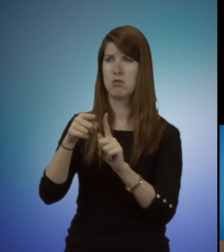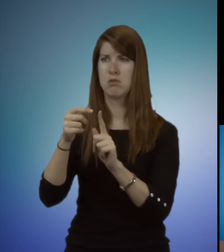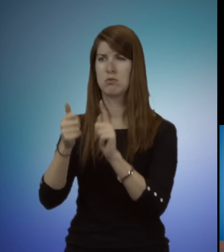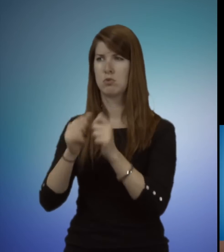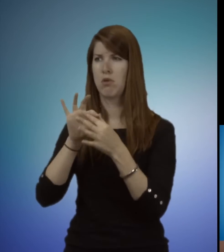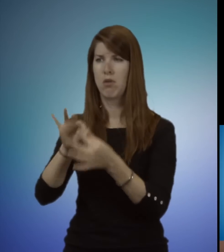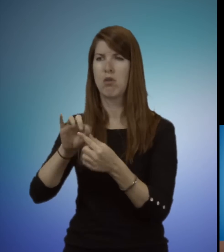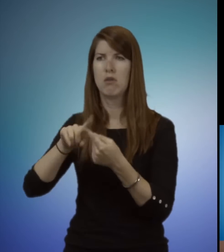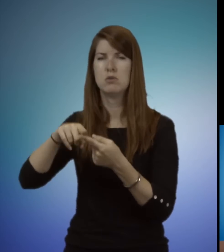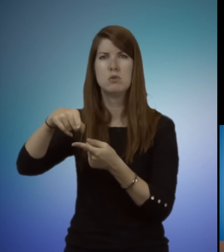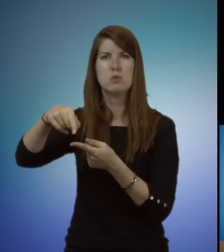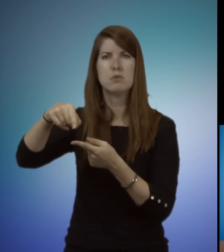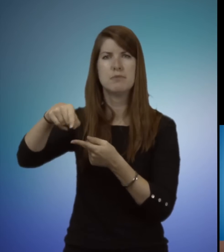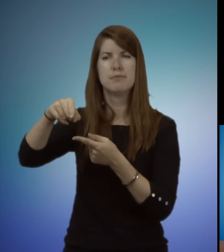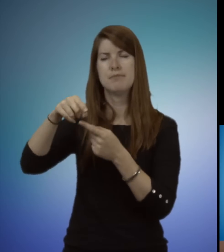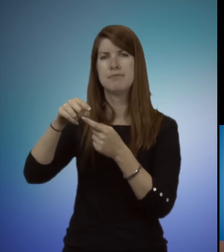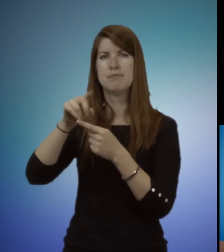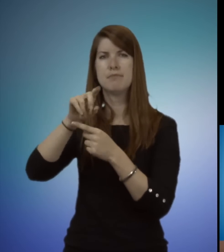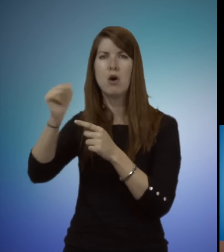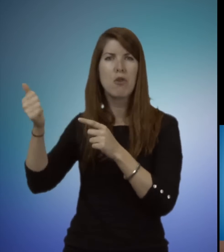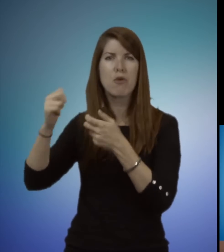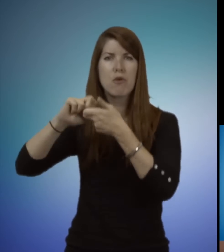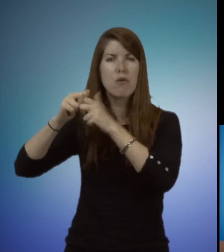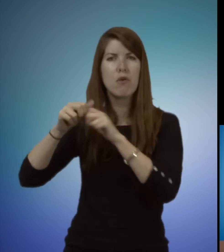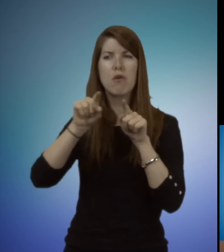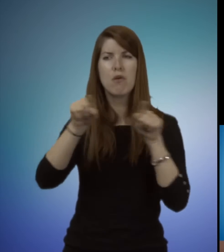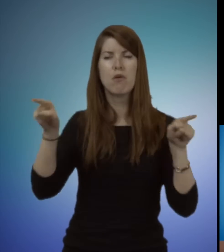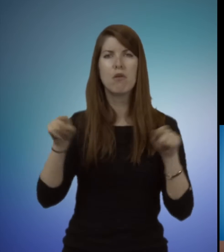by knowing what's caused by the hearing loss and what might be associated